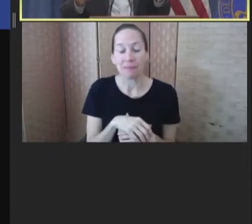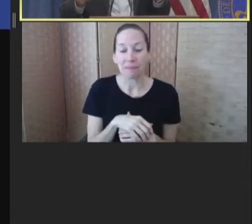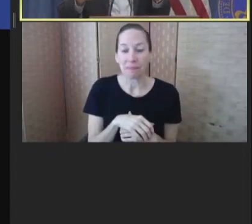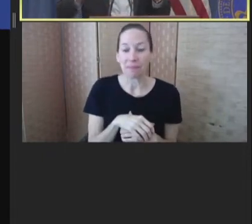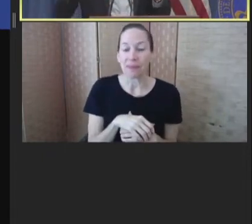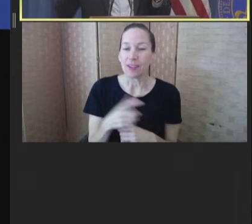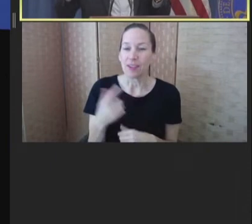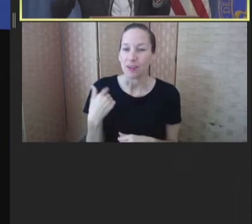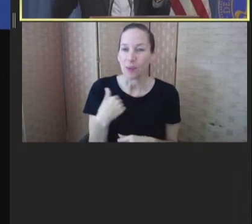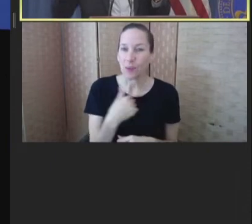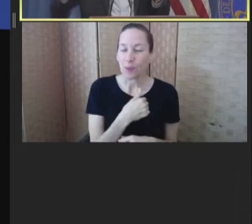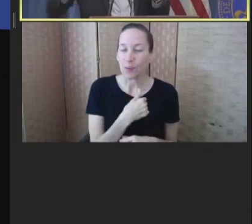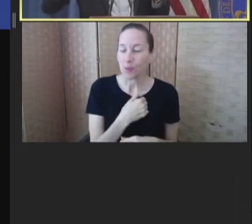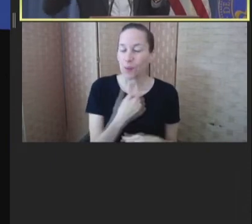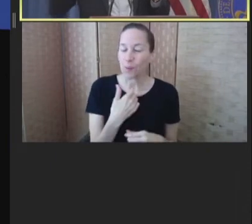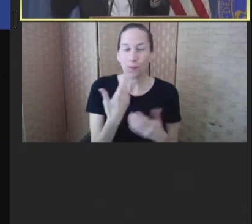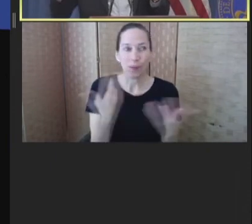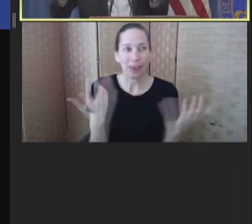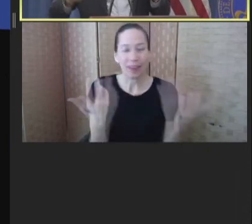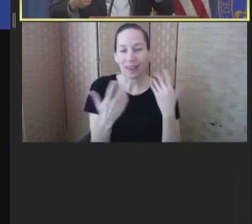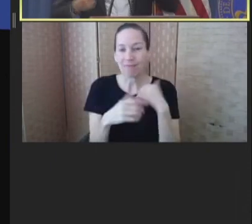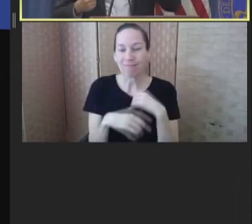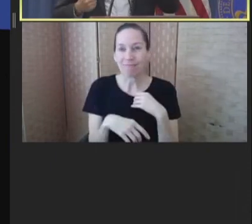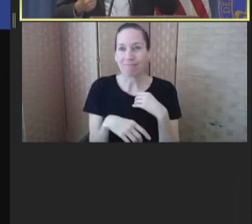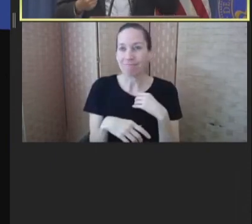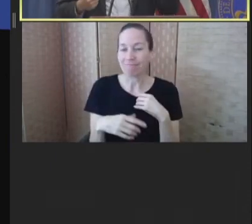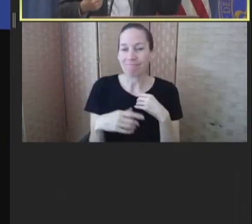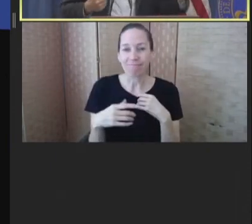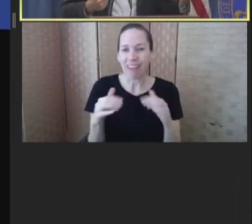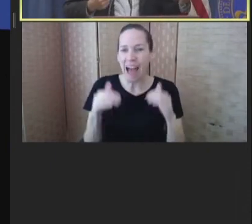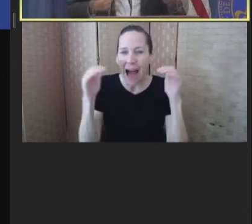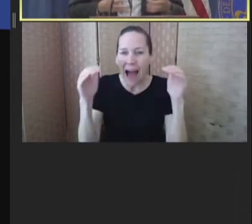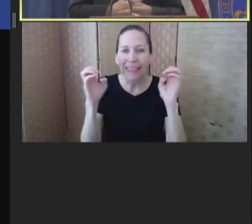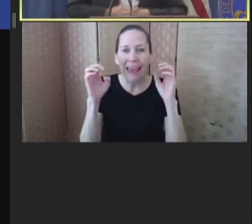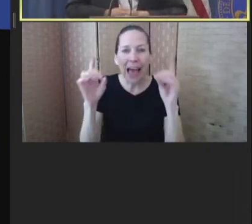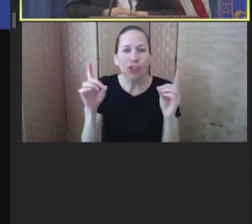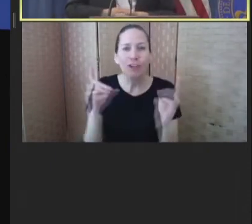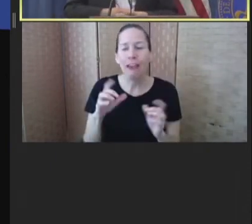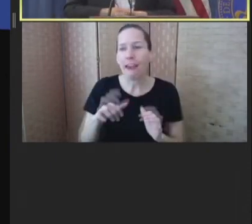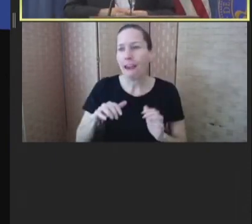you know, affluent, highly educated community with low vaccination rates. And in fact,